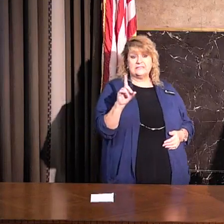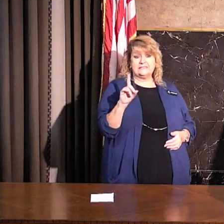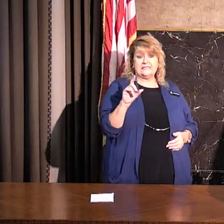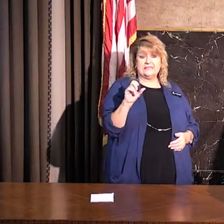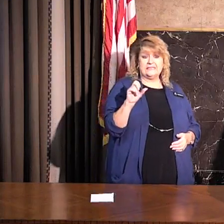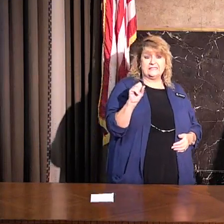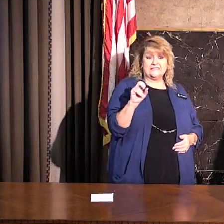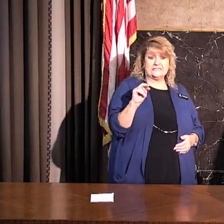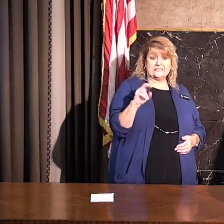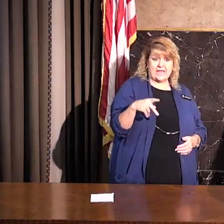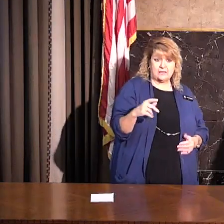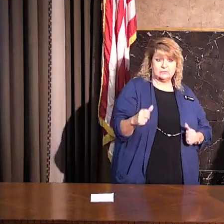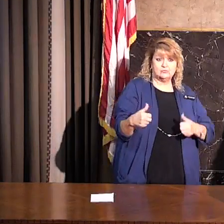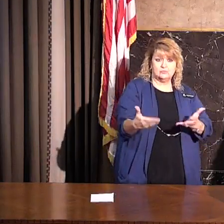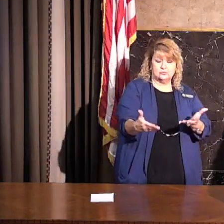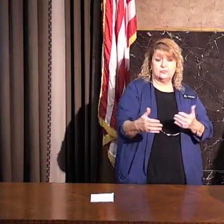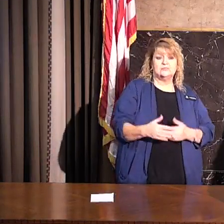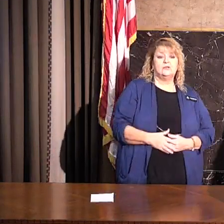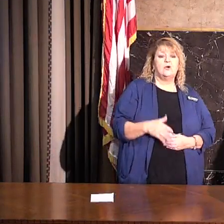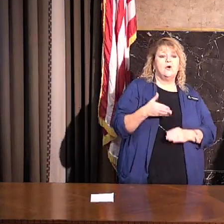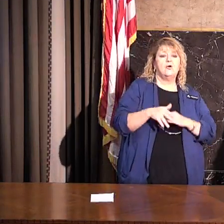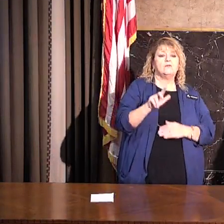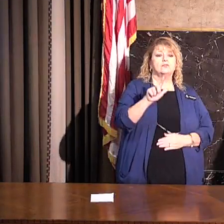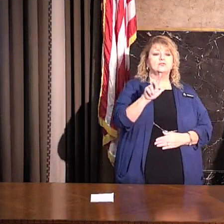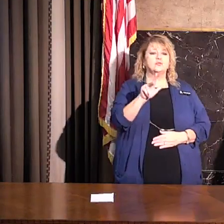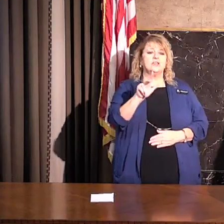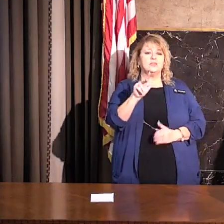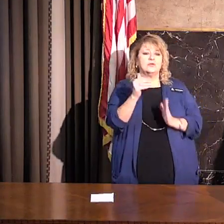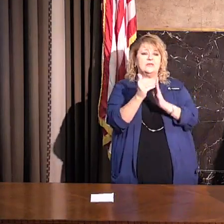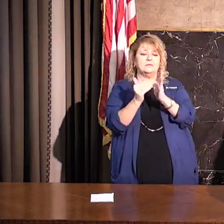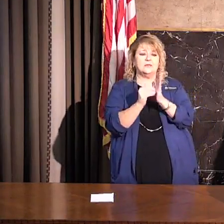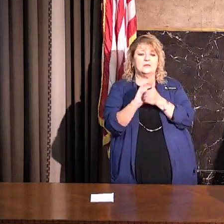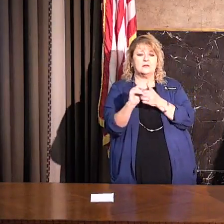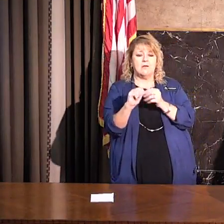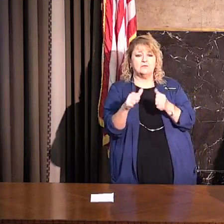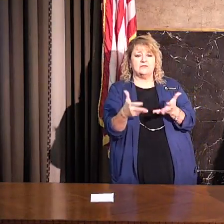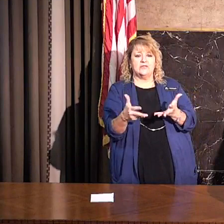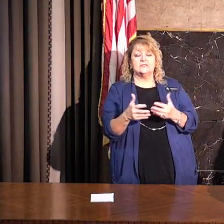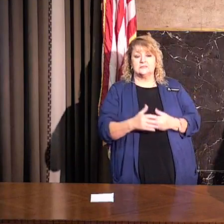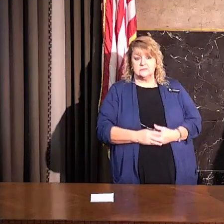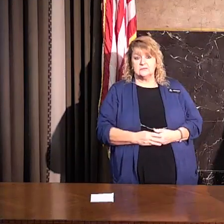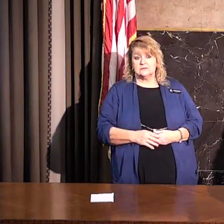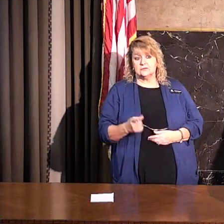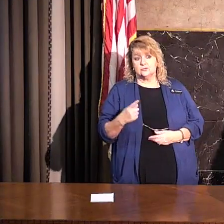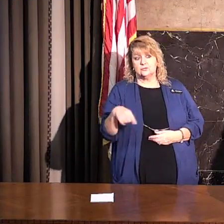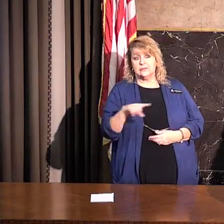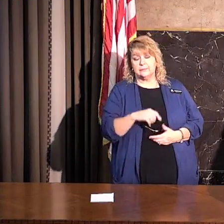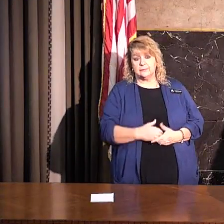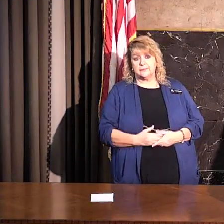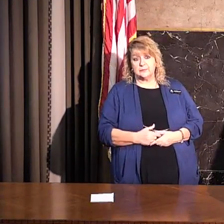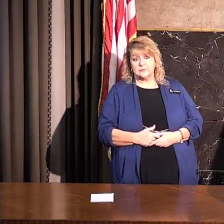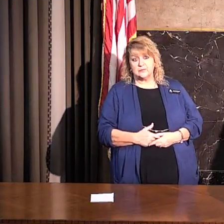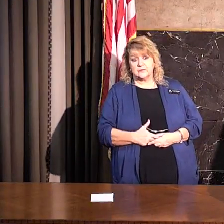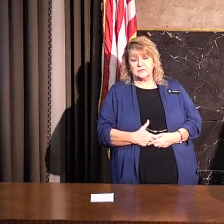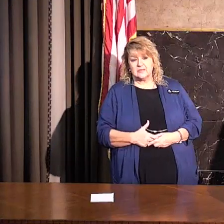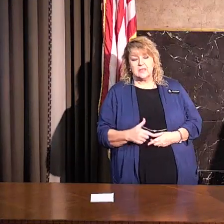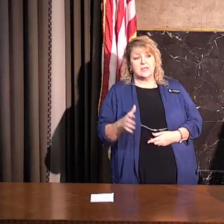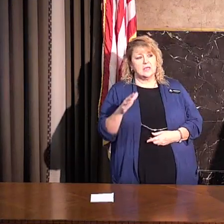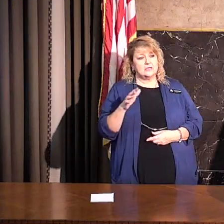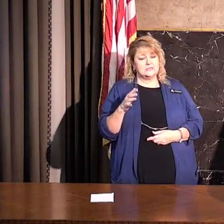served and more than 23 million 23 million dollars in nutrition assistance benefits are made